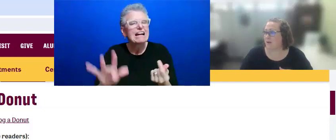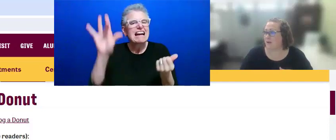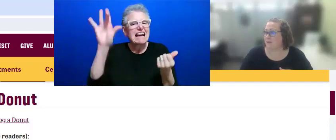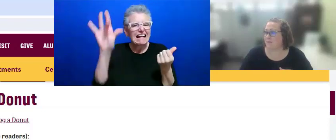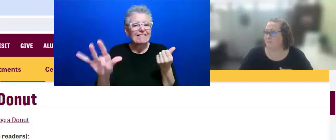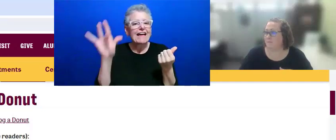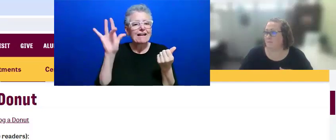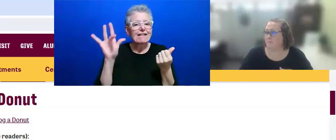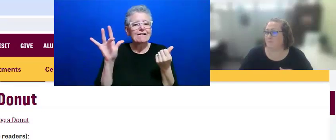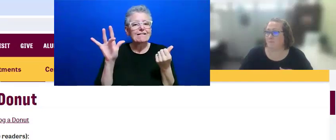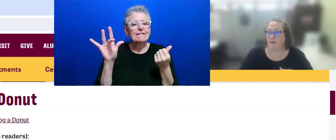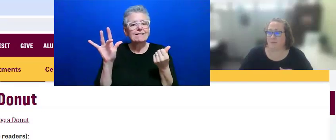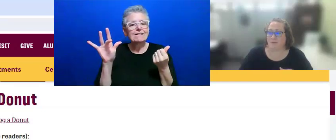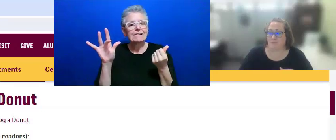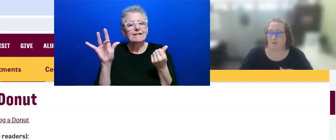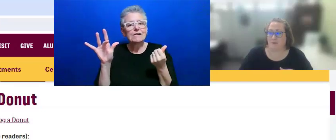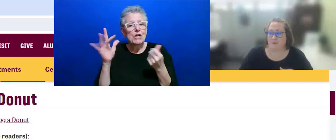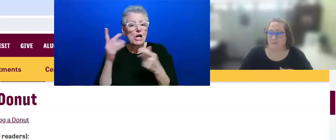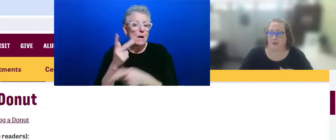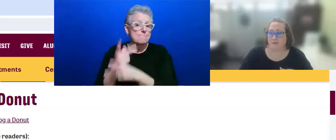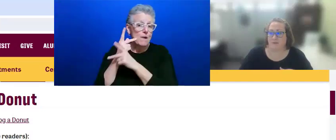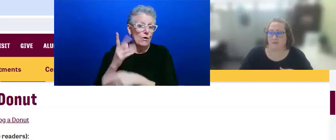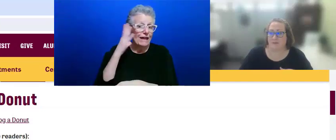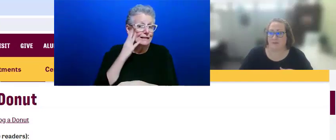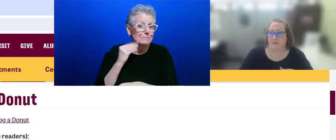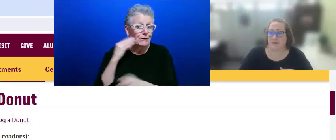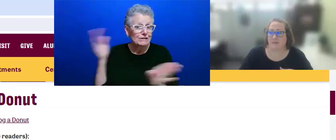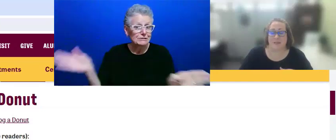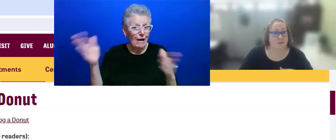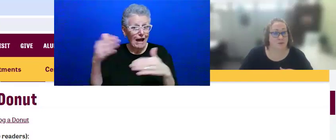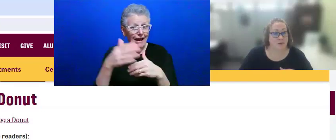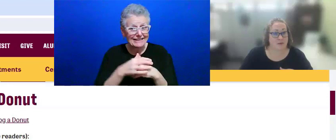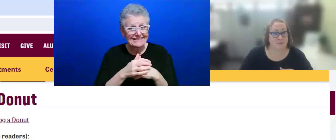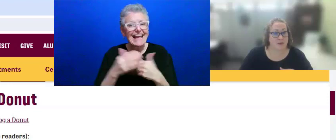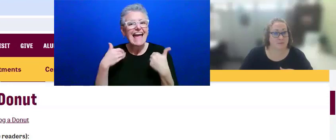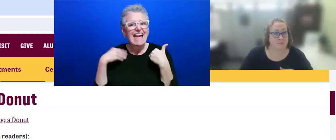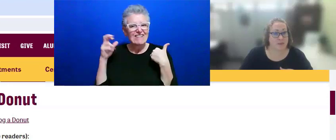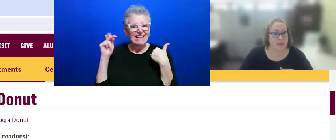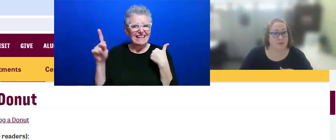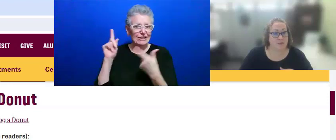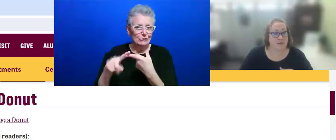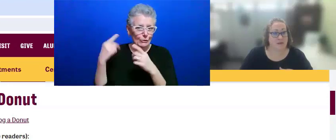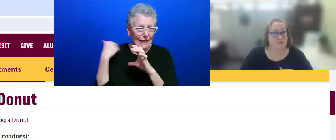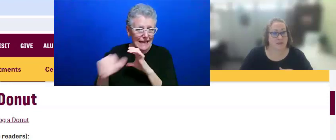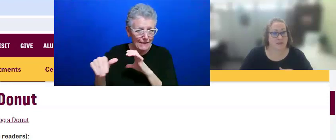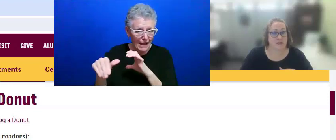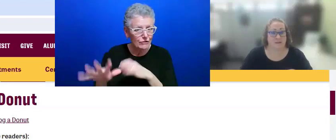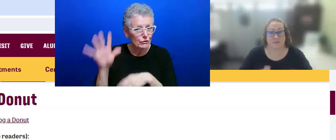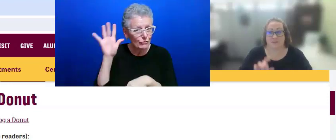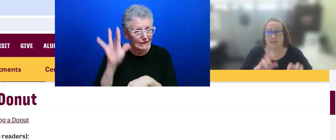Borrow the Experience Box. There's a link to our email, and you click on that, and you'd say,